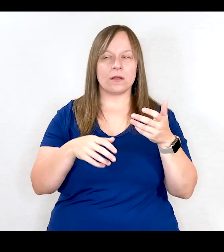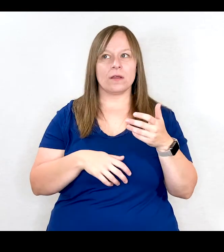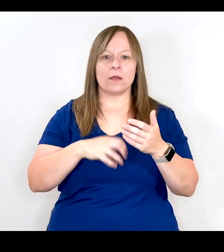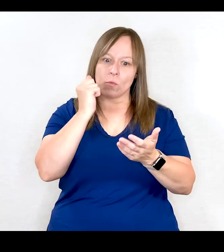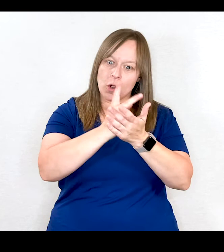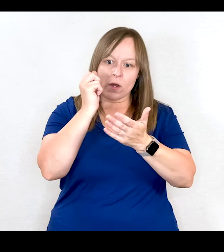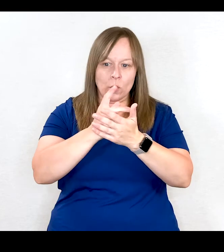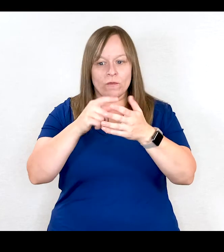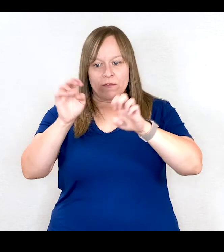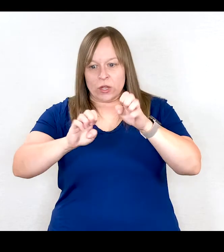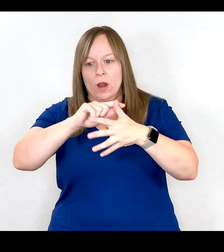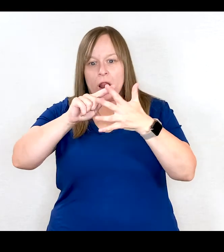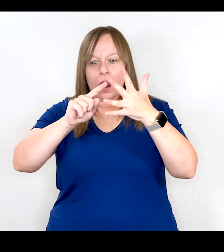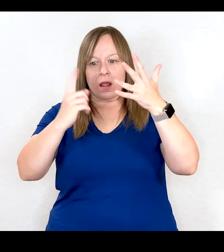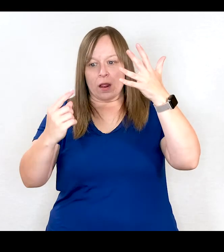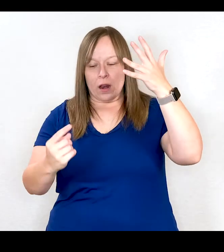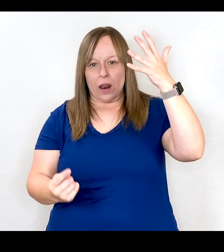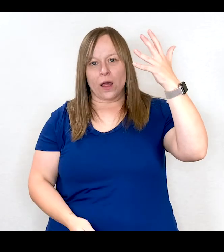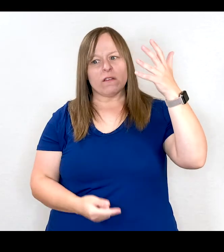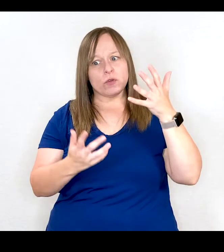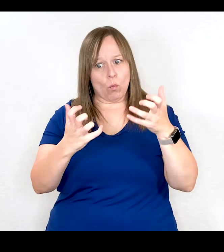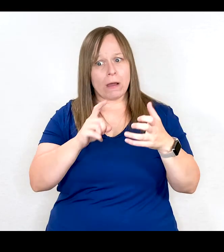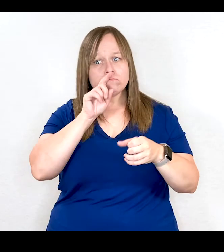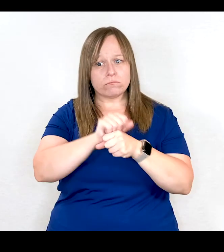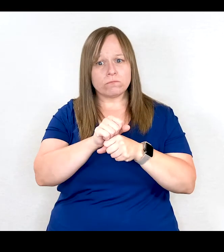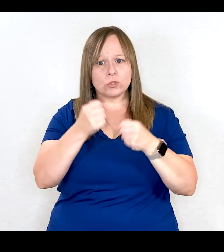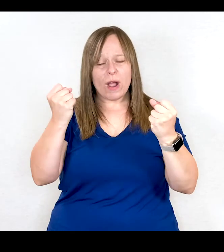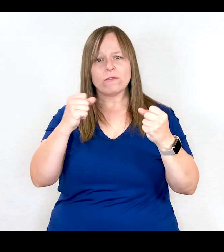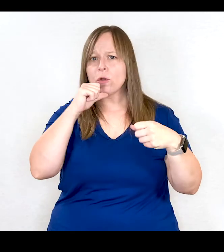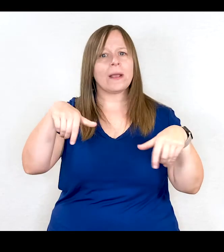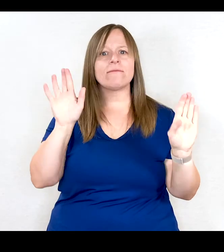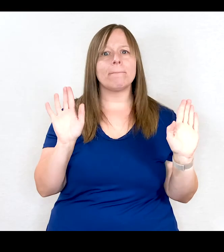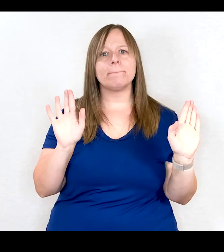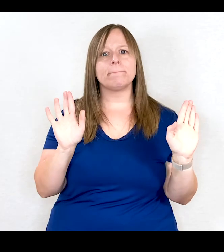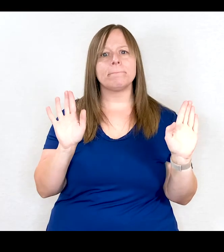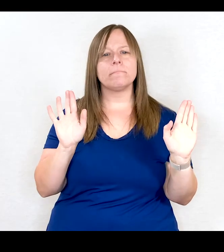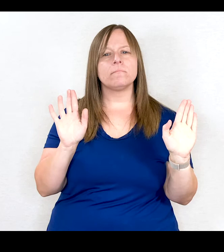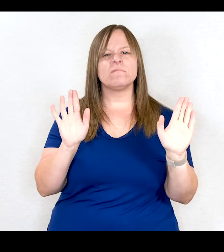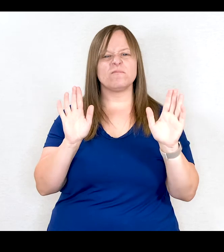to get approval, to get the evaluation. But if you really want to drive, don't give up.